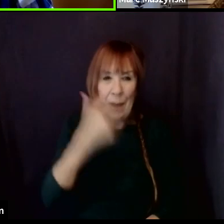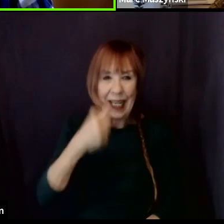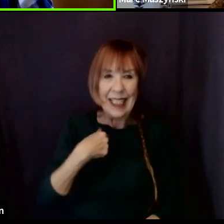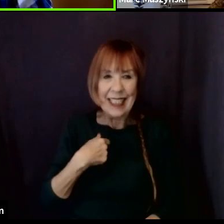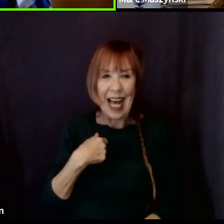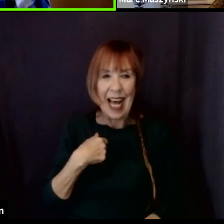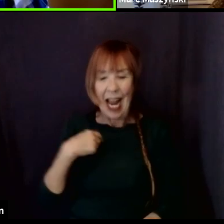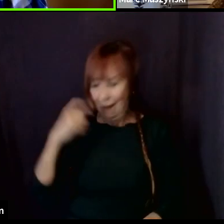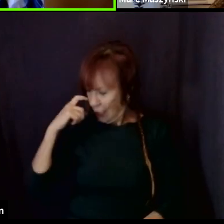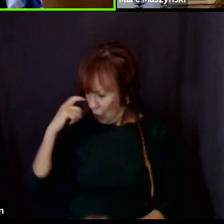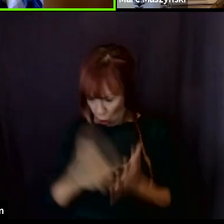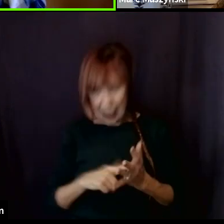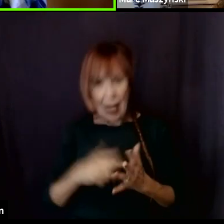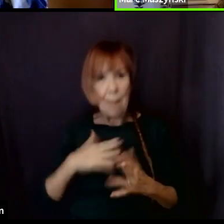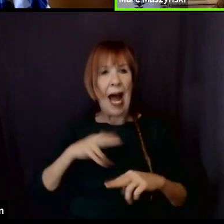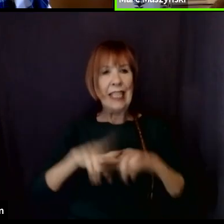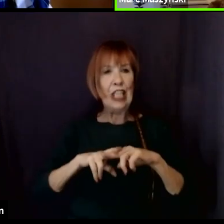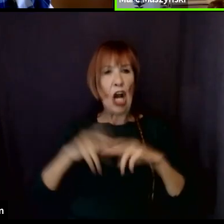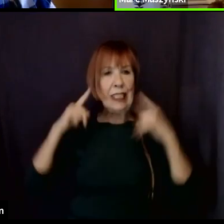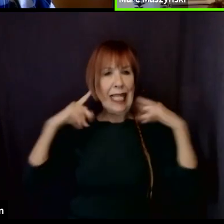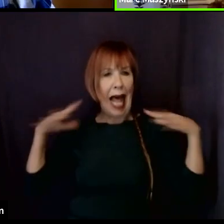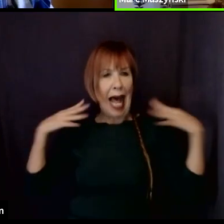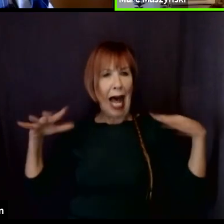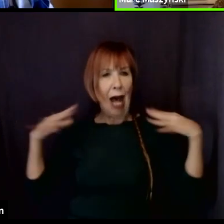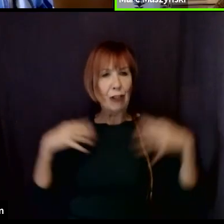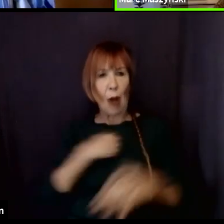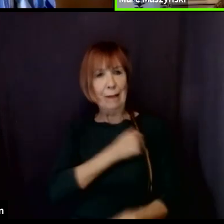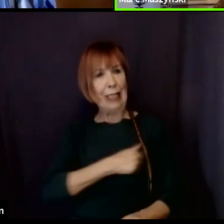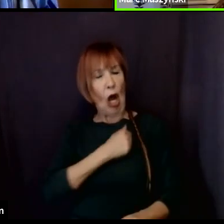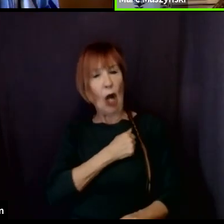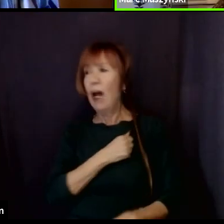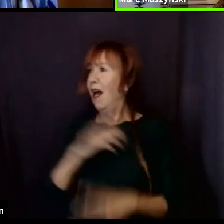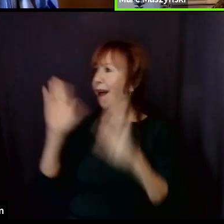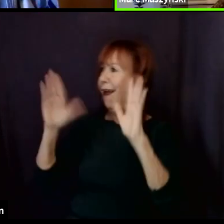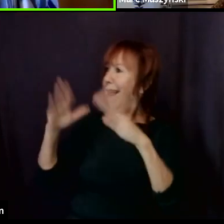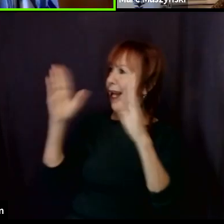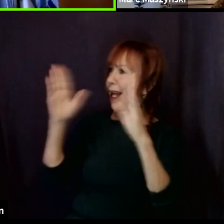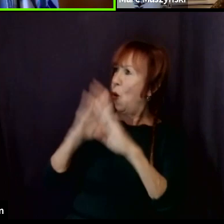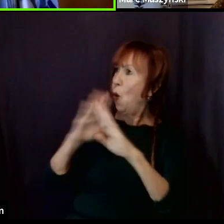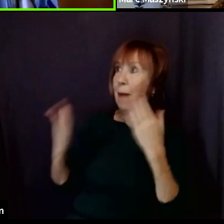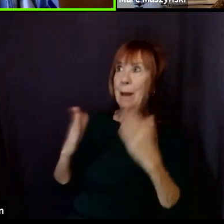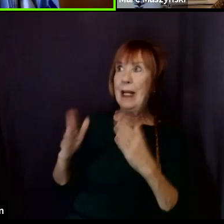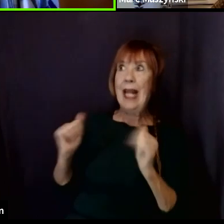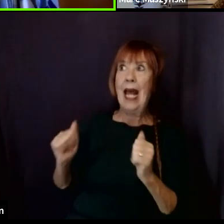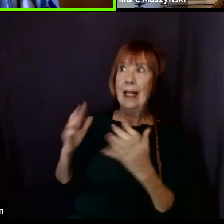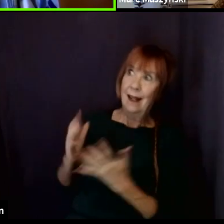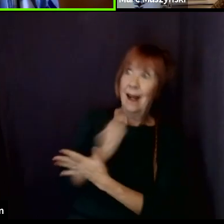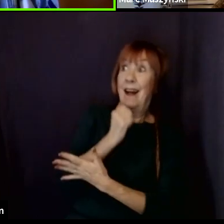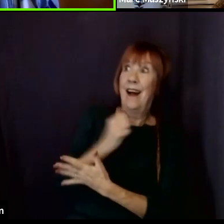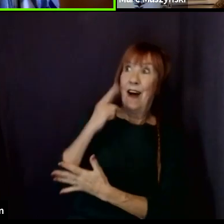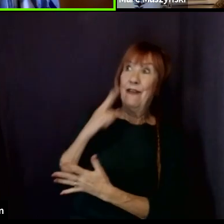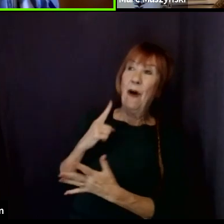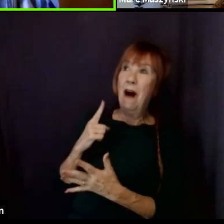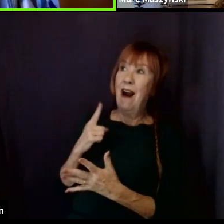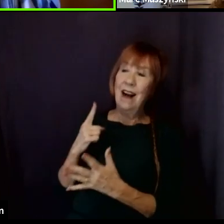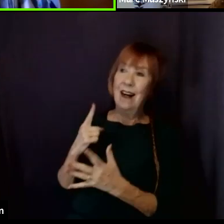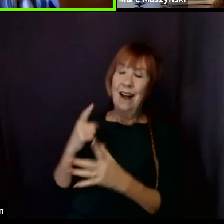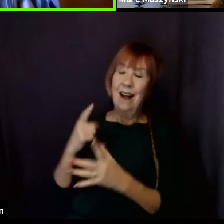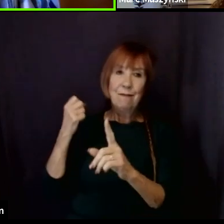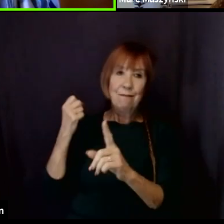there's a squeak so I apologize in advance. Don't worry about it, maybe there's a way you can use it to your advantage for a punch line during the show or something.